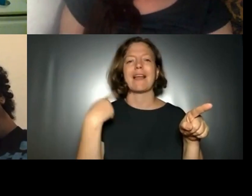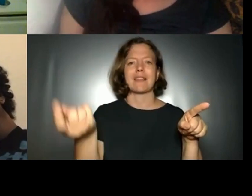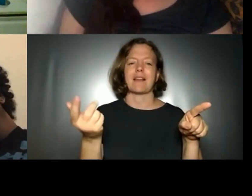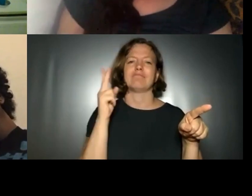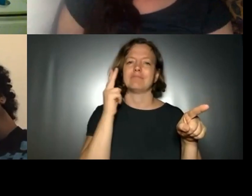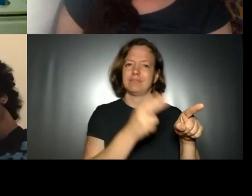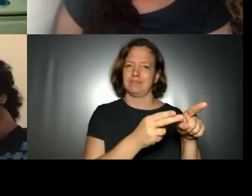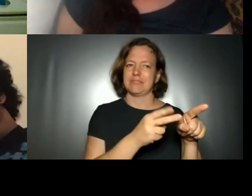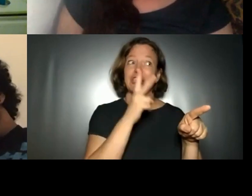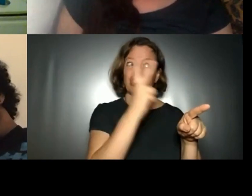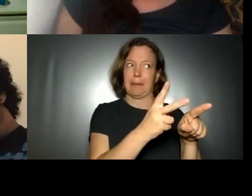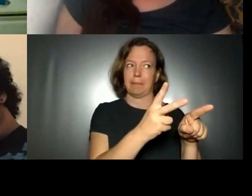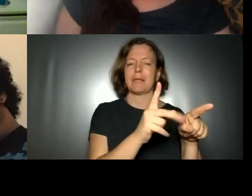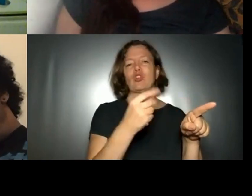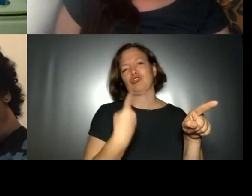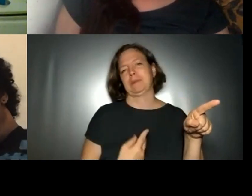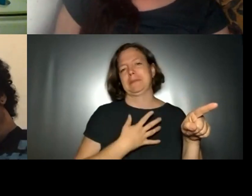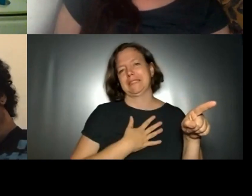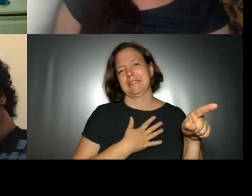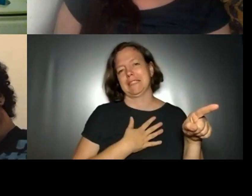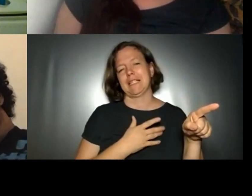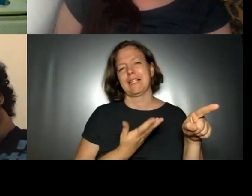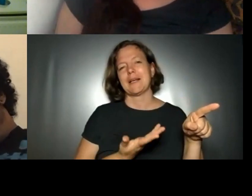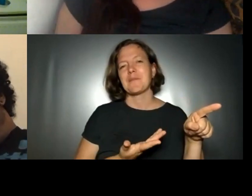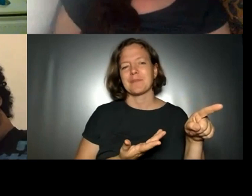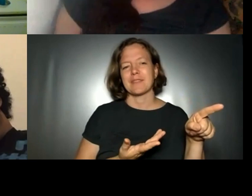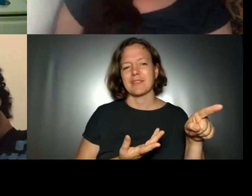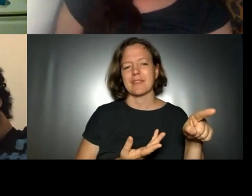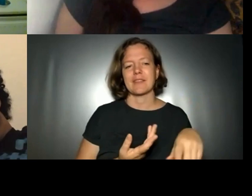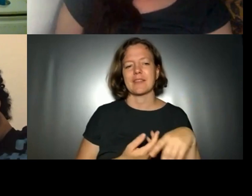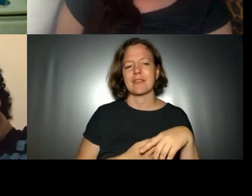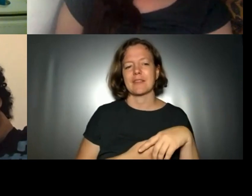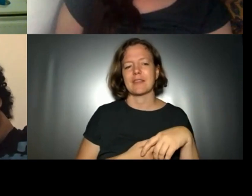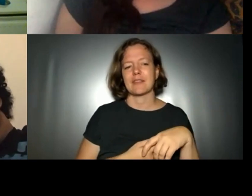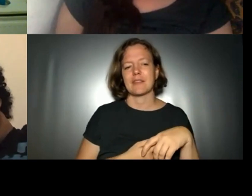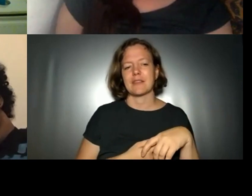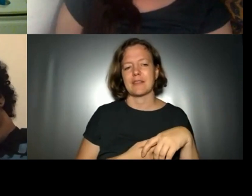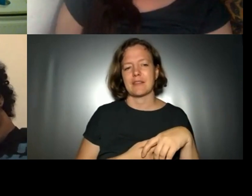So, I think there is also... That is very important work.